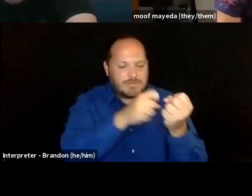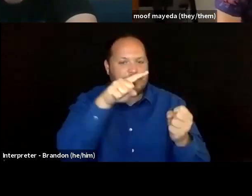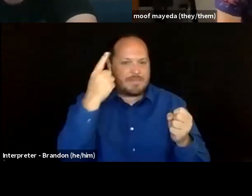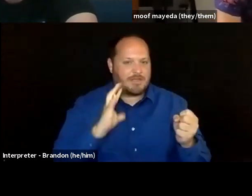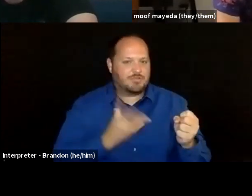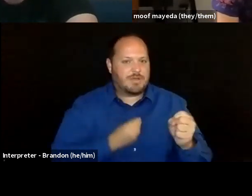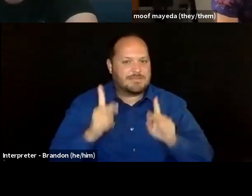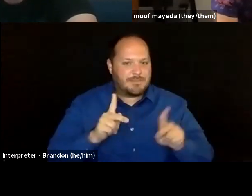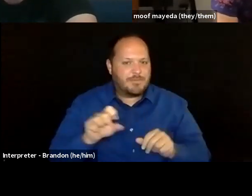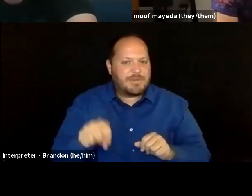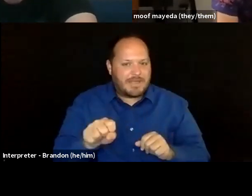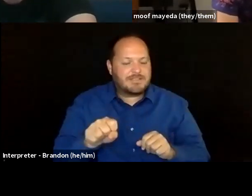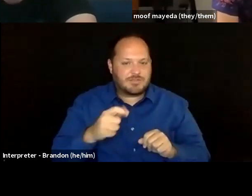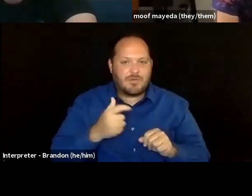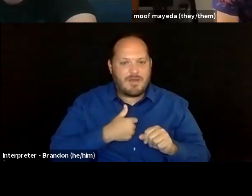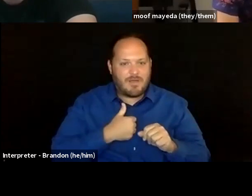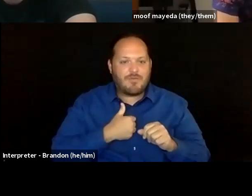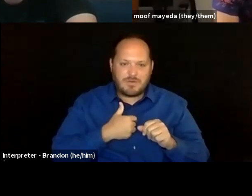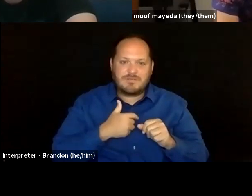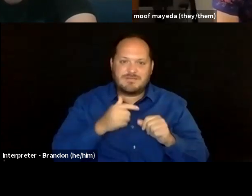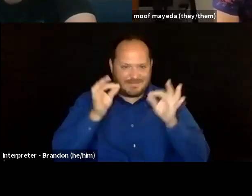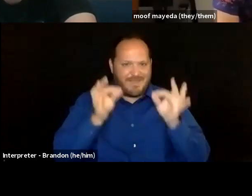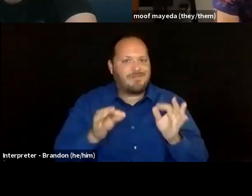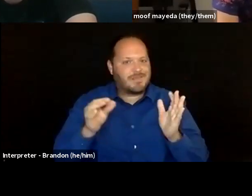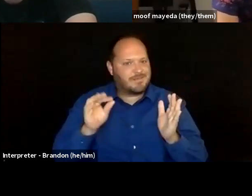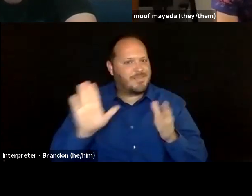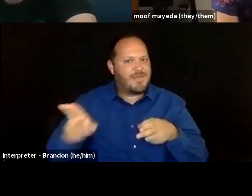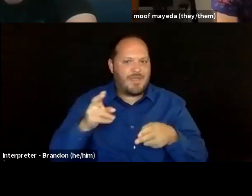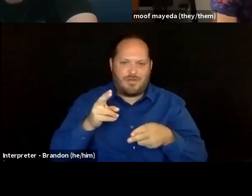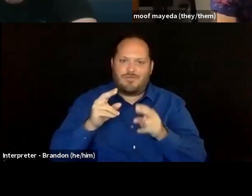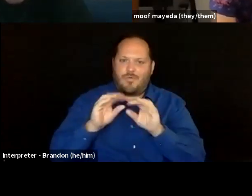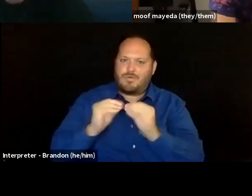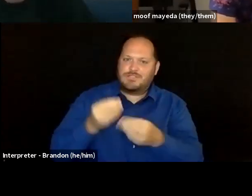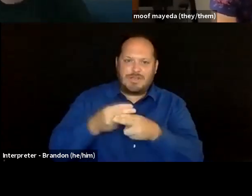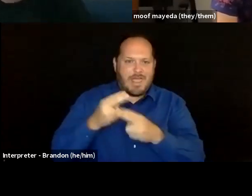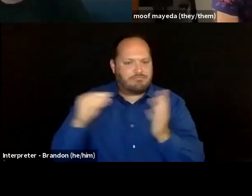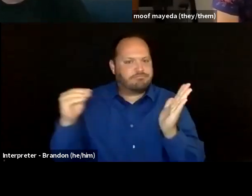So yeah, those are just a few organizations.